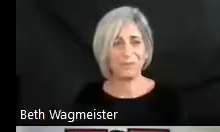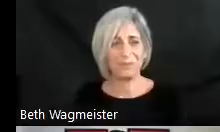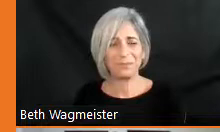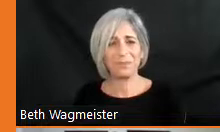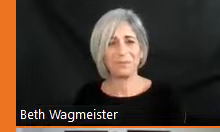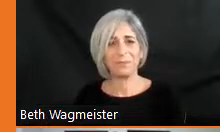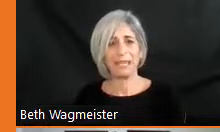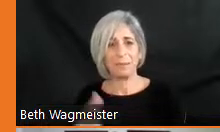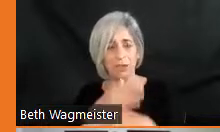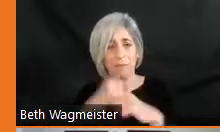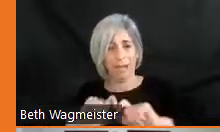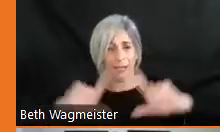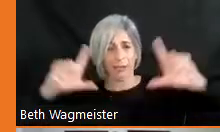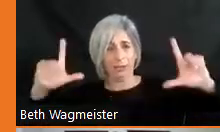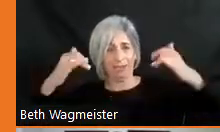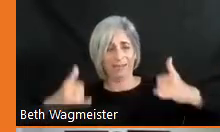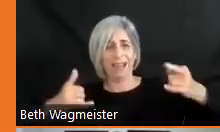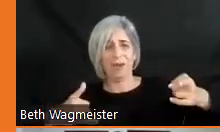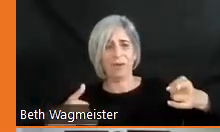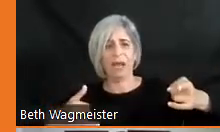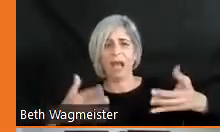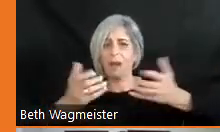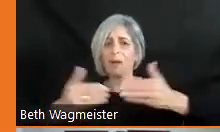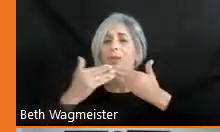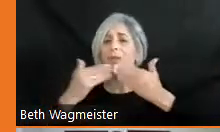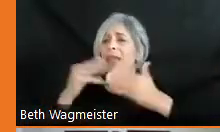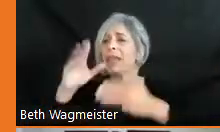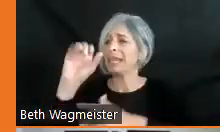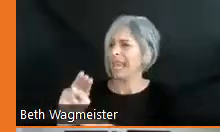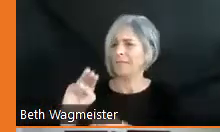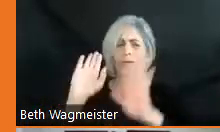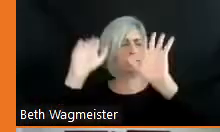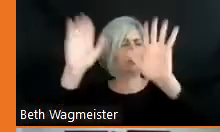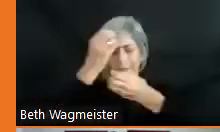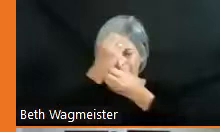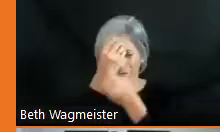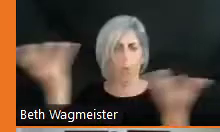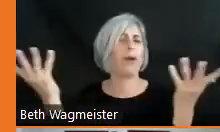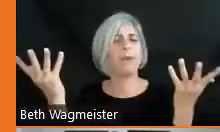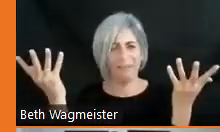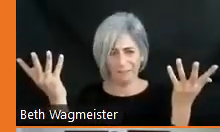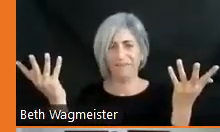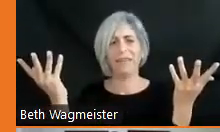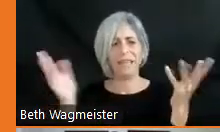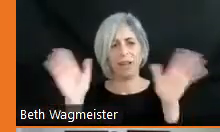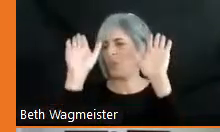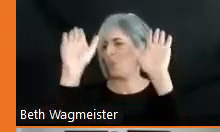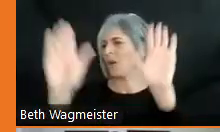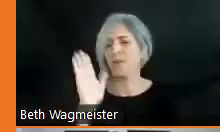share my screen. And I want to thank Cam for such an informative and great presentation. It